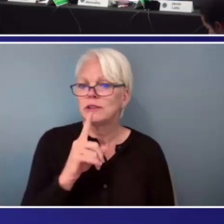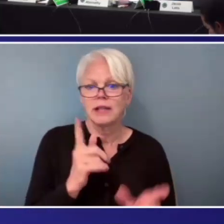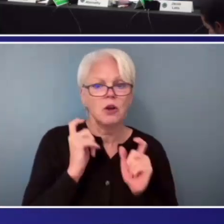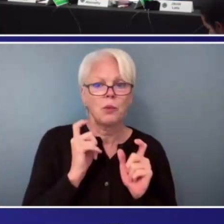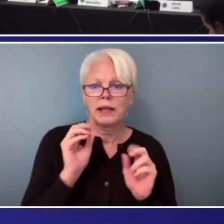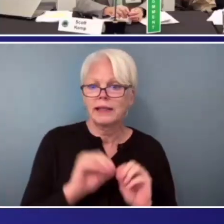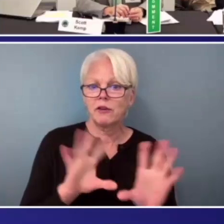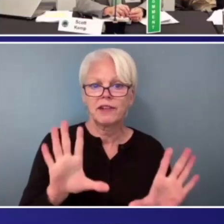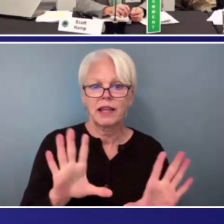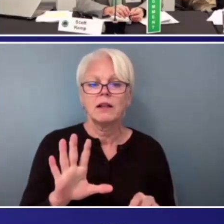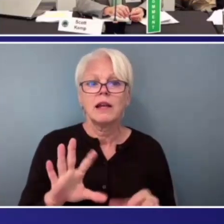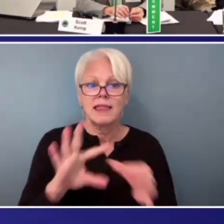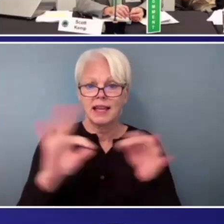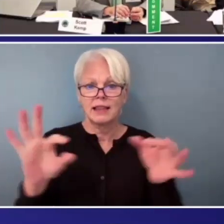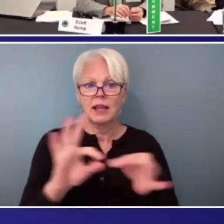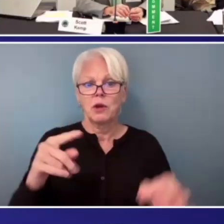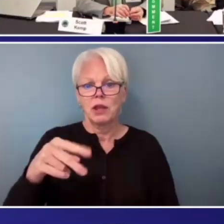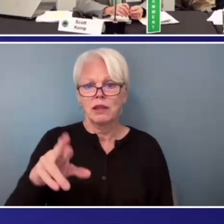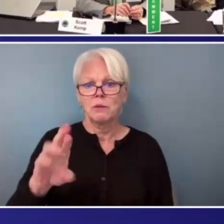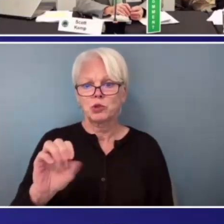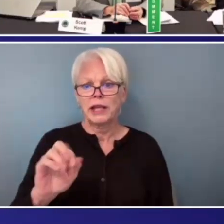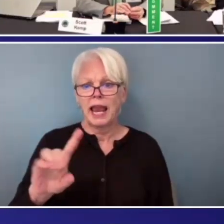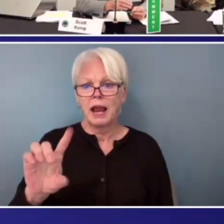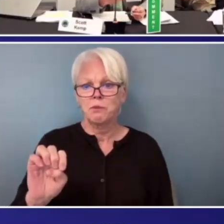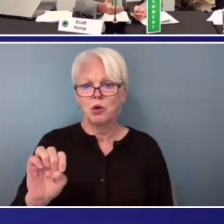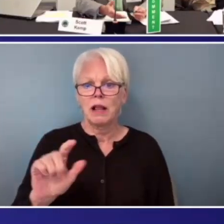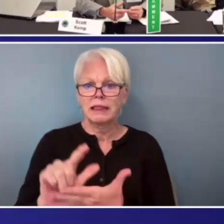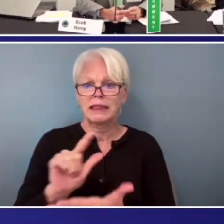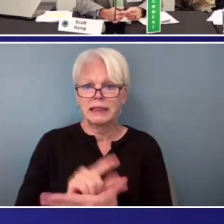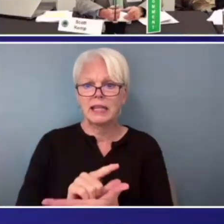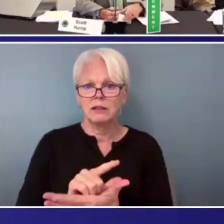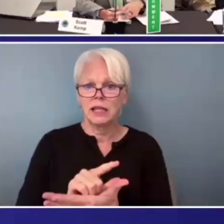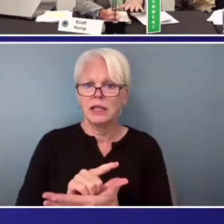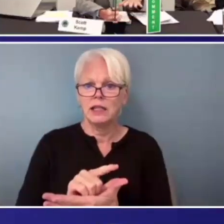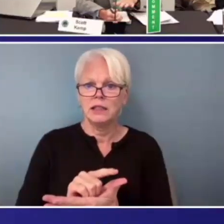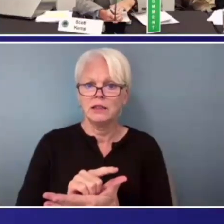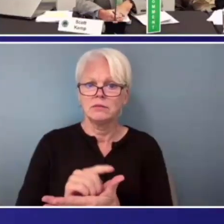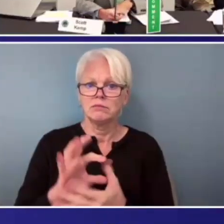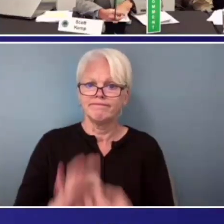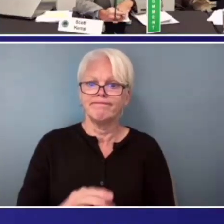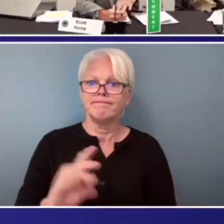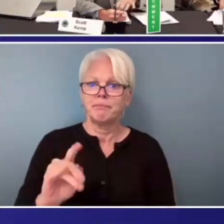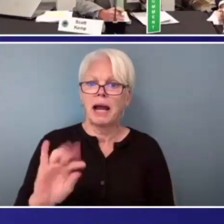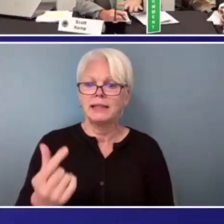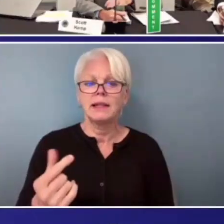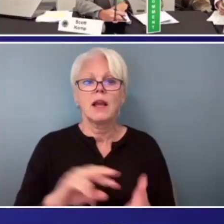is the language in the preamble legally binding? So in other words, if a borrower disagreed with the provision or how it was